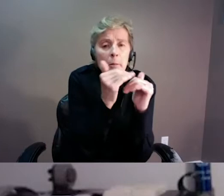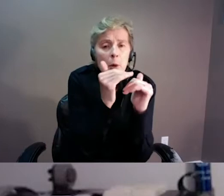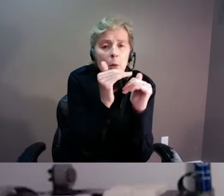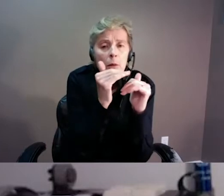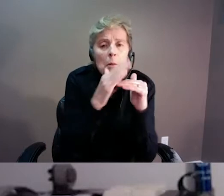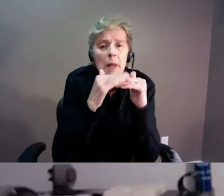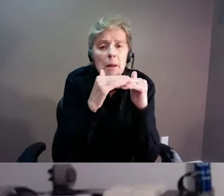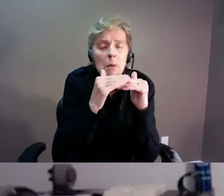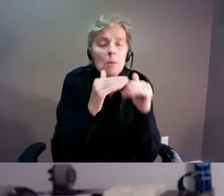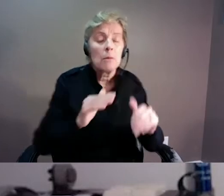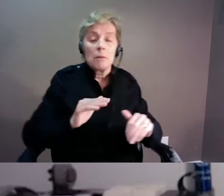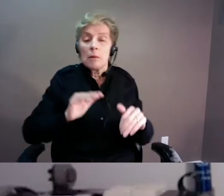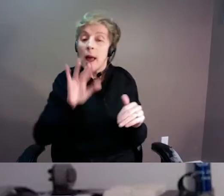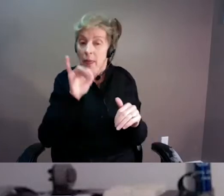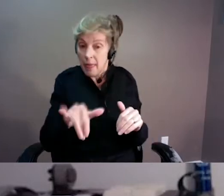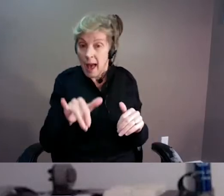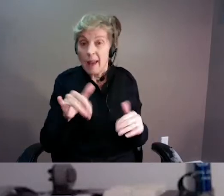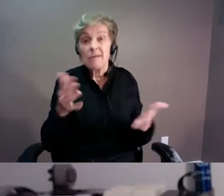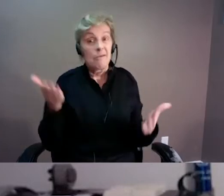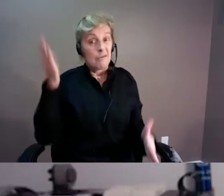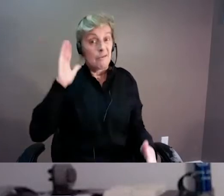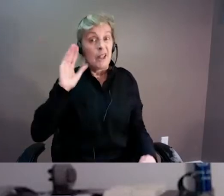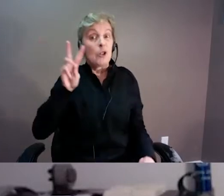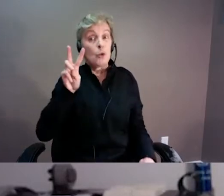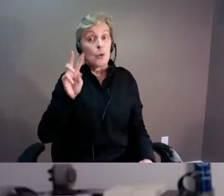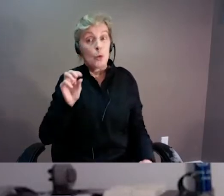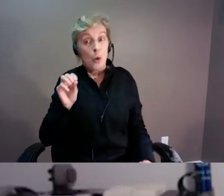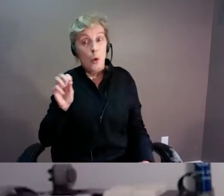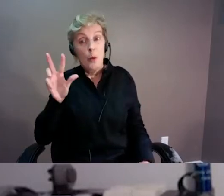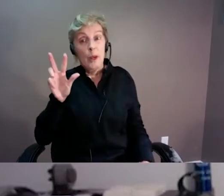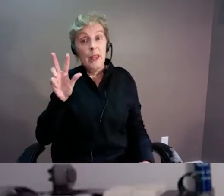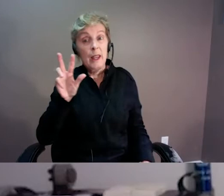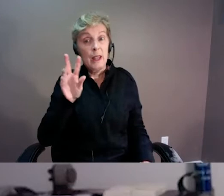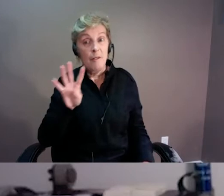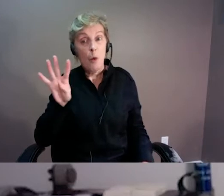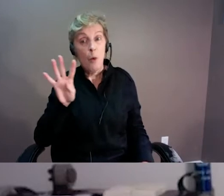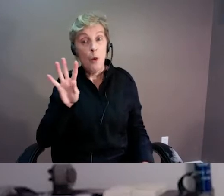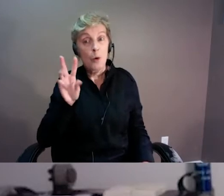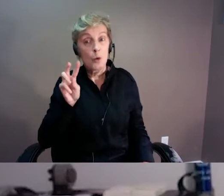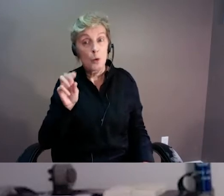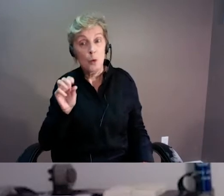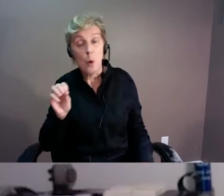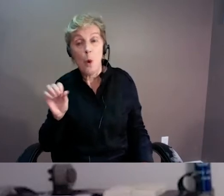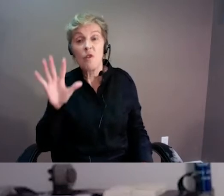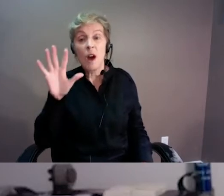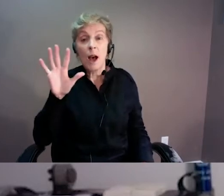negotiations, 2003, 2004, 2005. Well, what are the obligations going to be